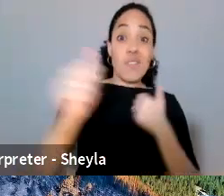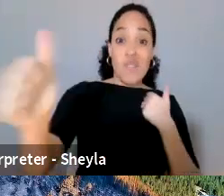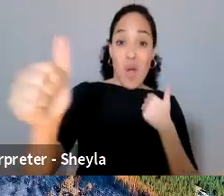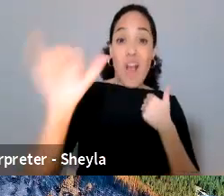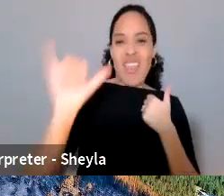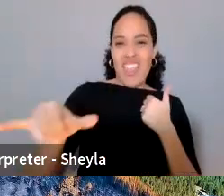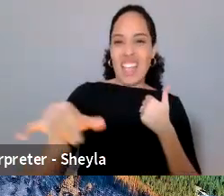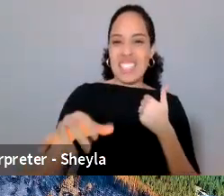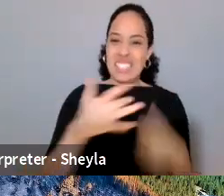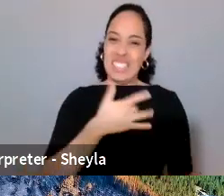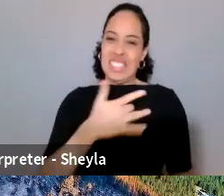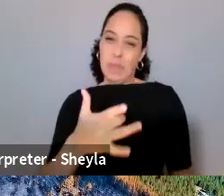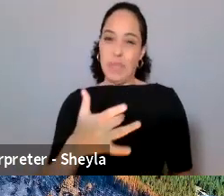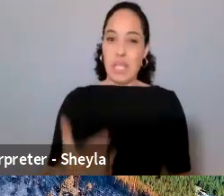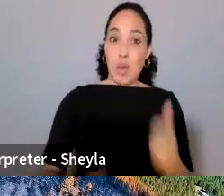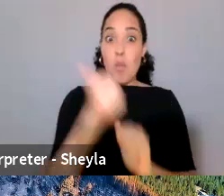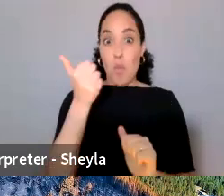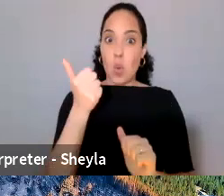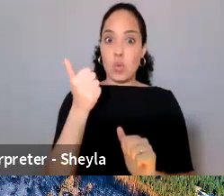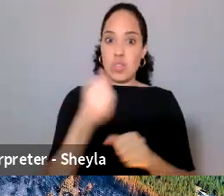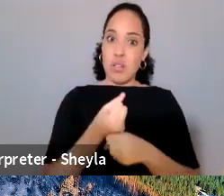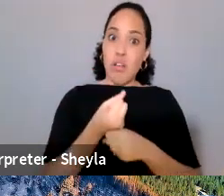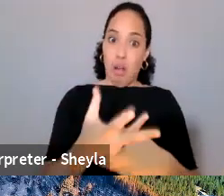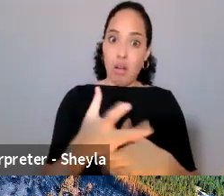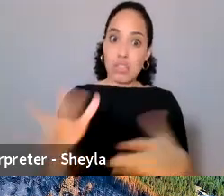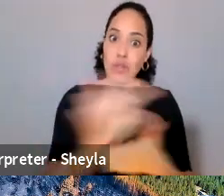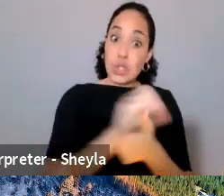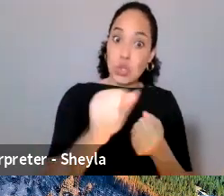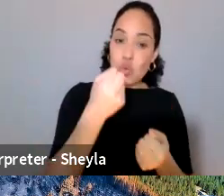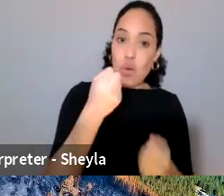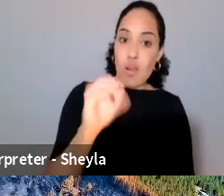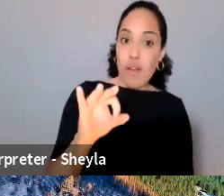harden structures things like screening vents to prevent those homes from igniting